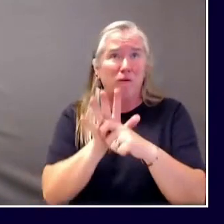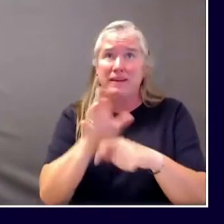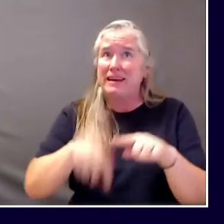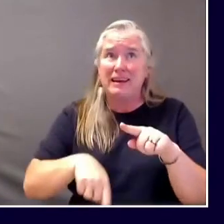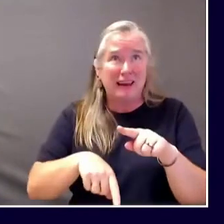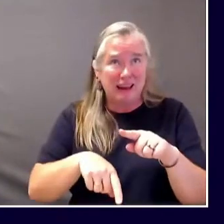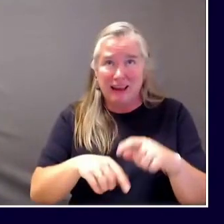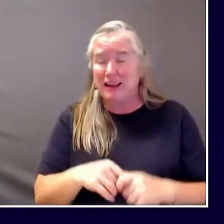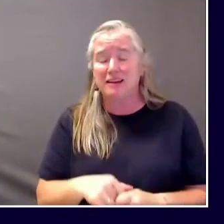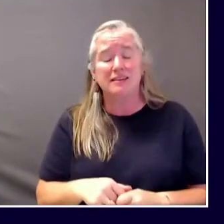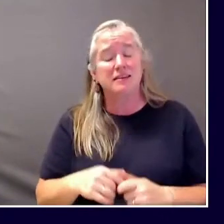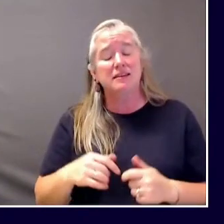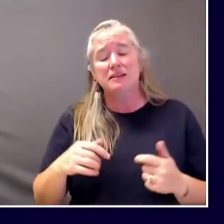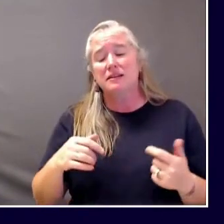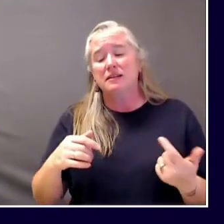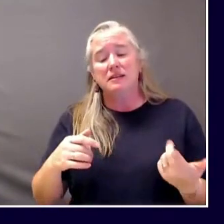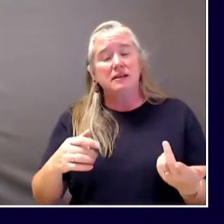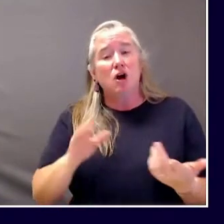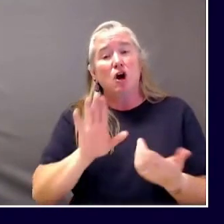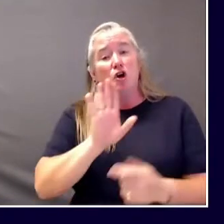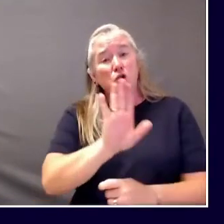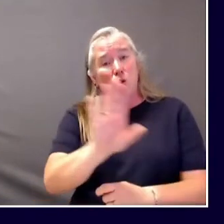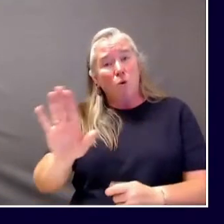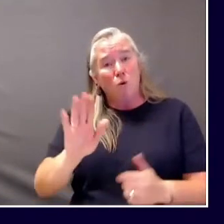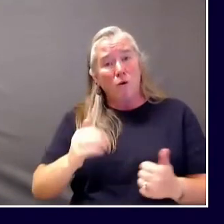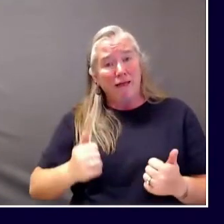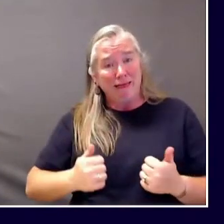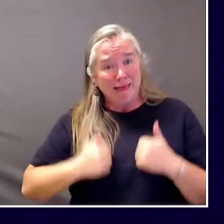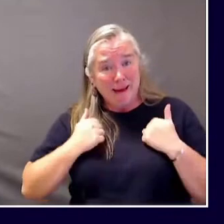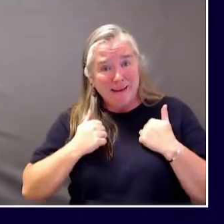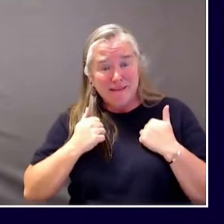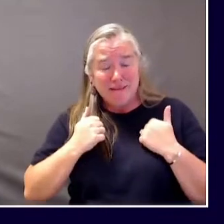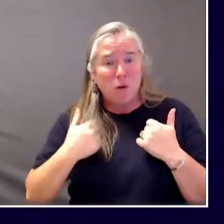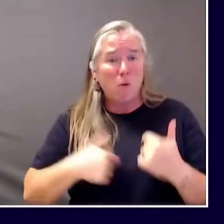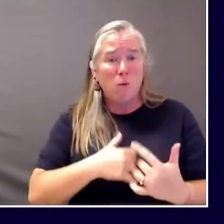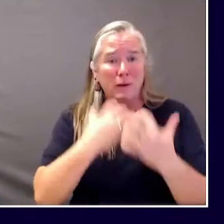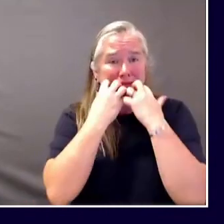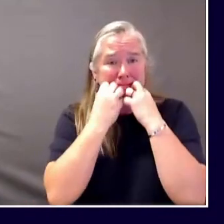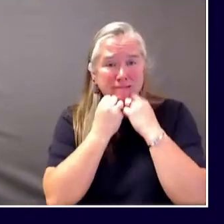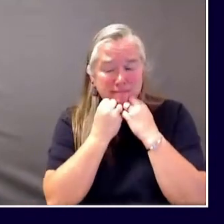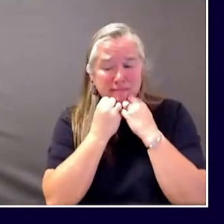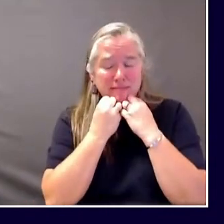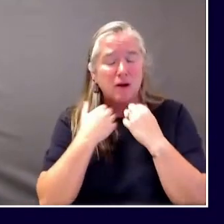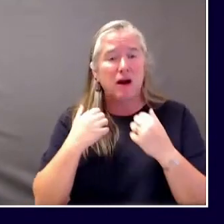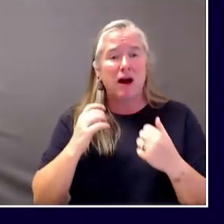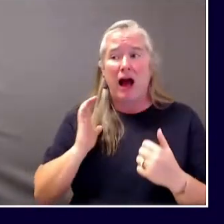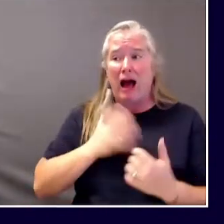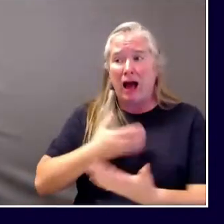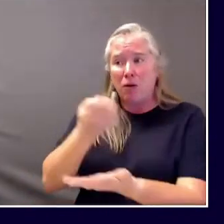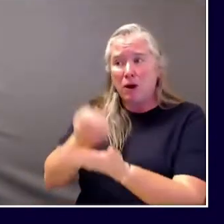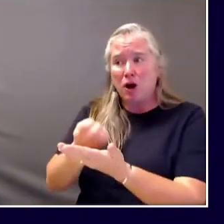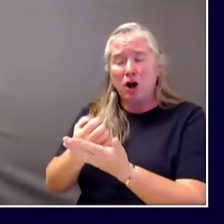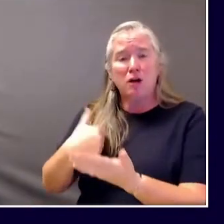lives are at stake here make no mistake about it